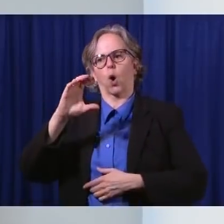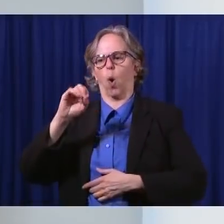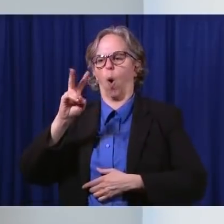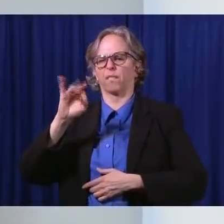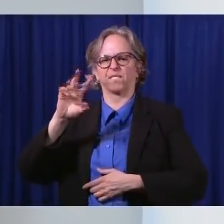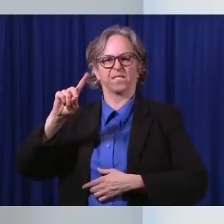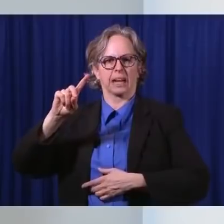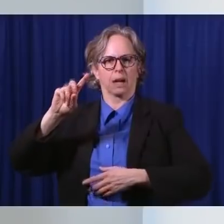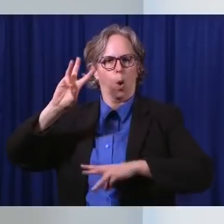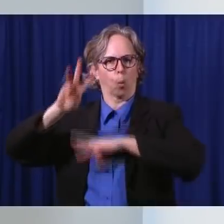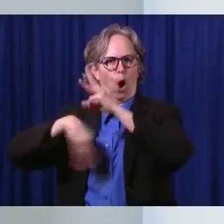PEOPLE'S SKILLS NEED